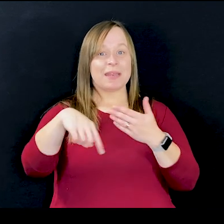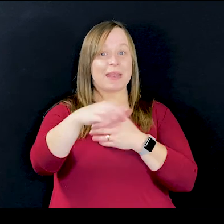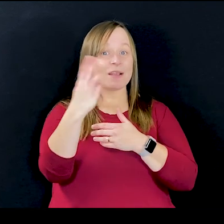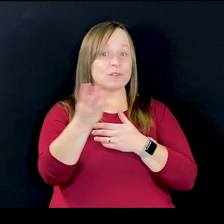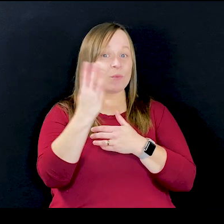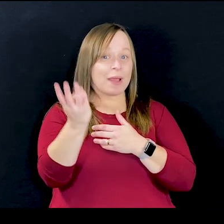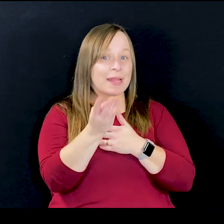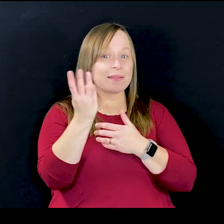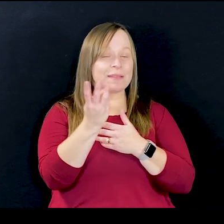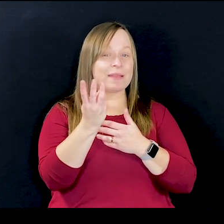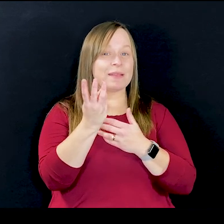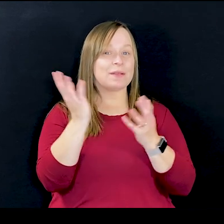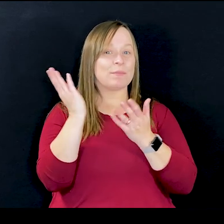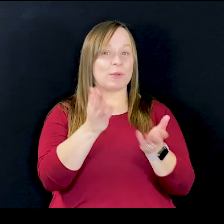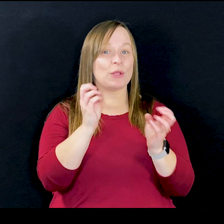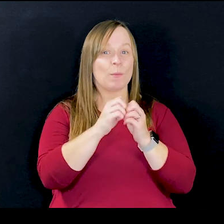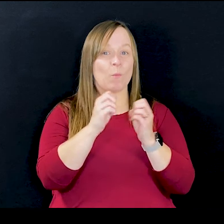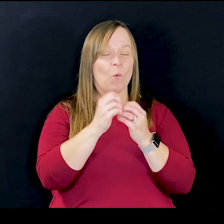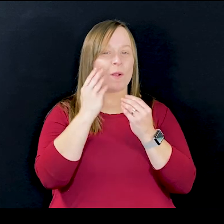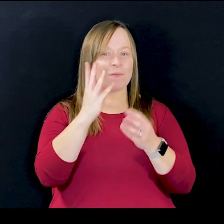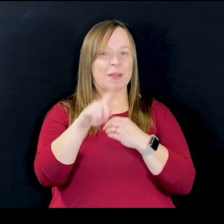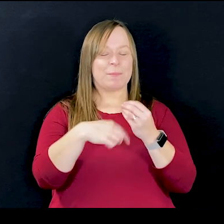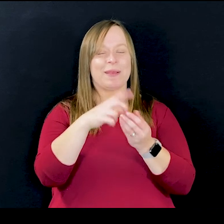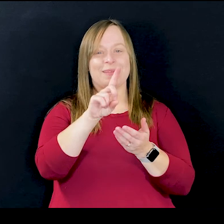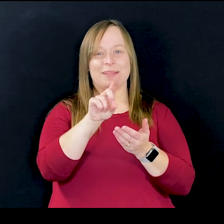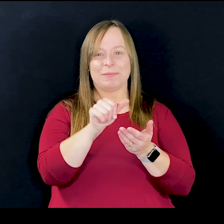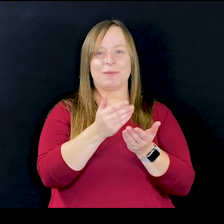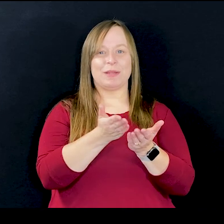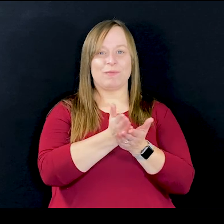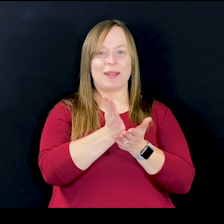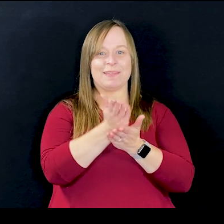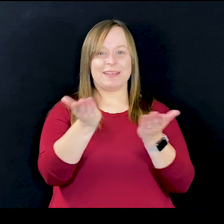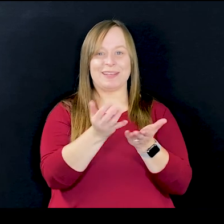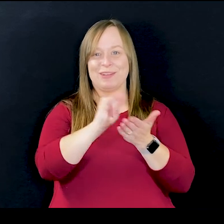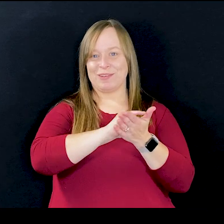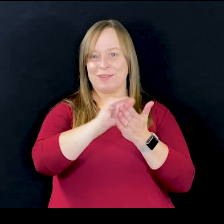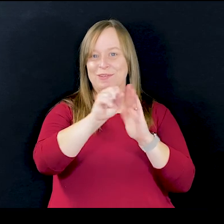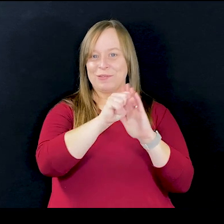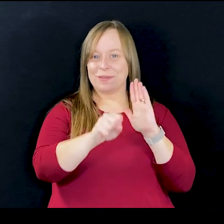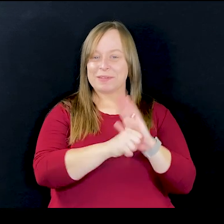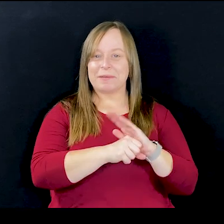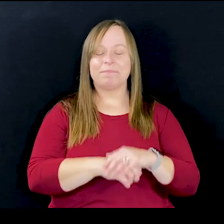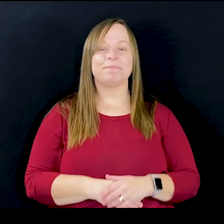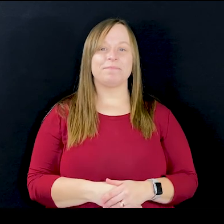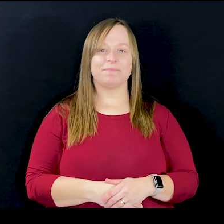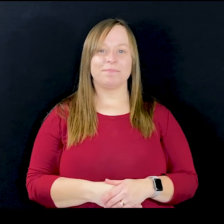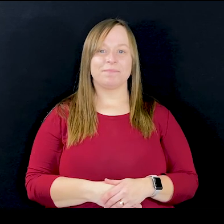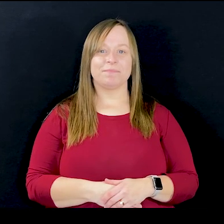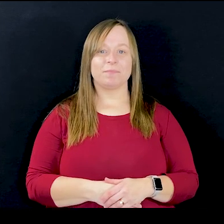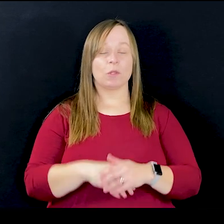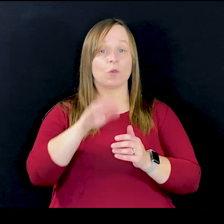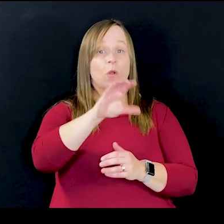Tune in next Wednesday where we'll bring you more information on disability rights in the state of New York.